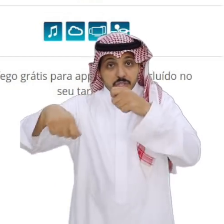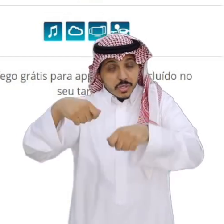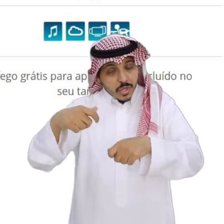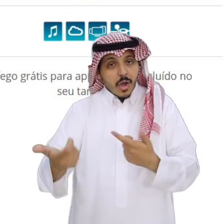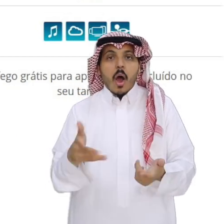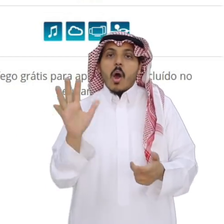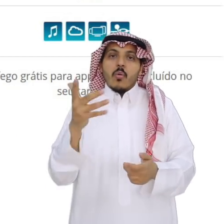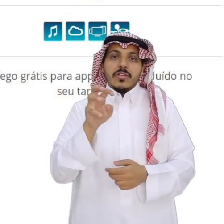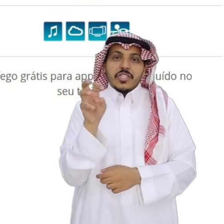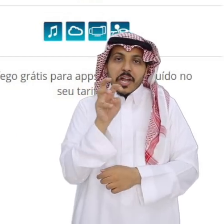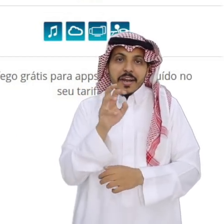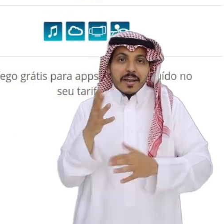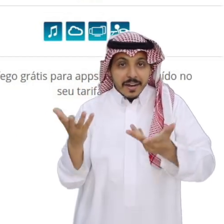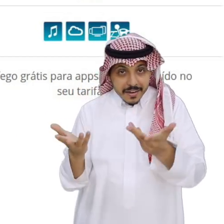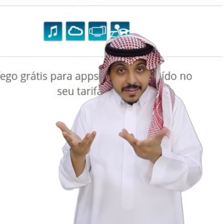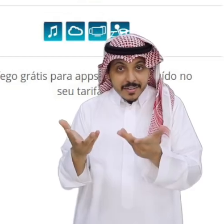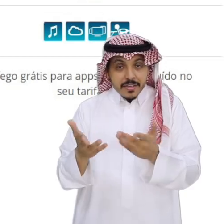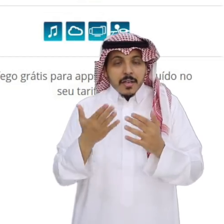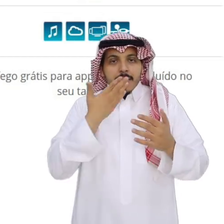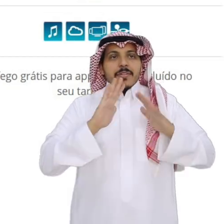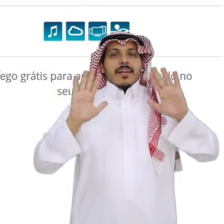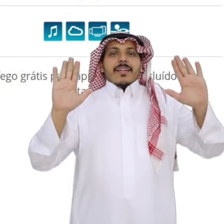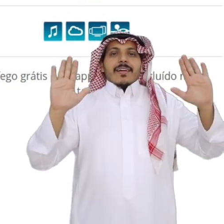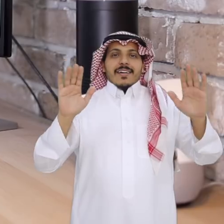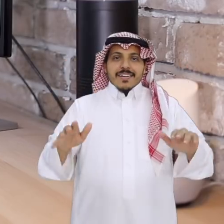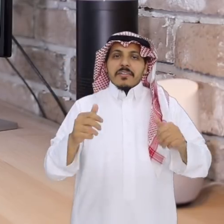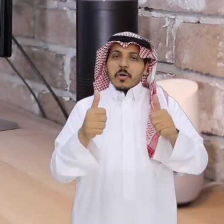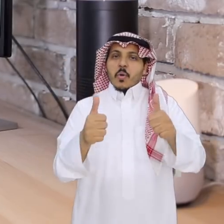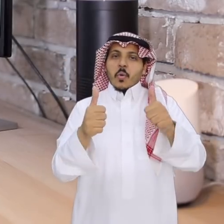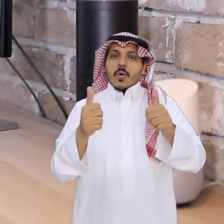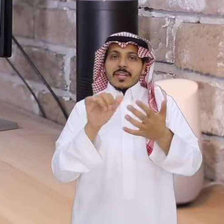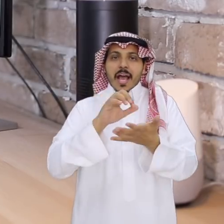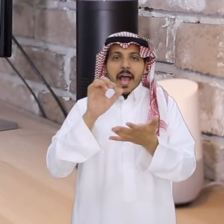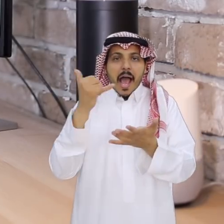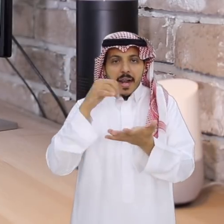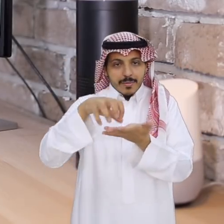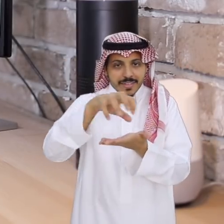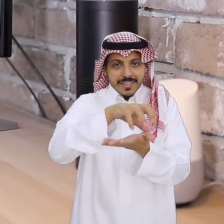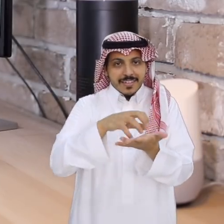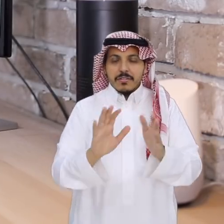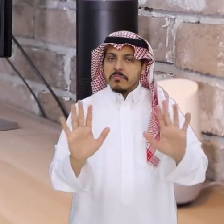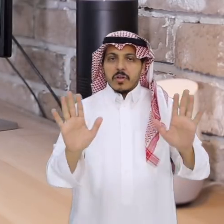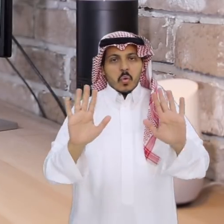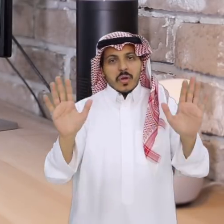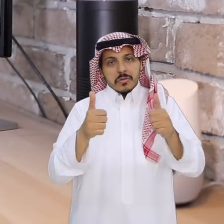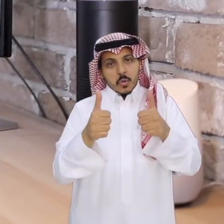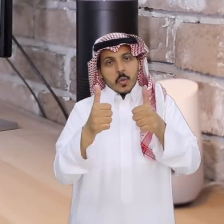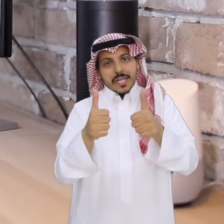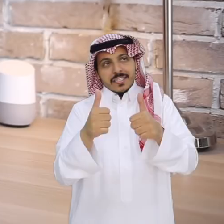Let's wait and see what will happen. Thank God it is not applied in the Arabic World.